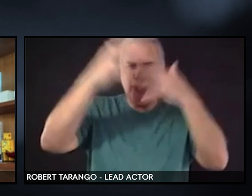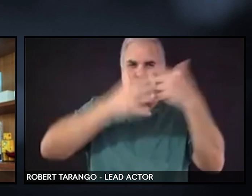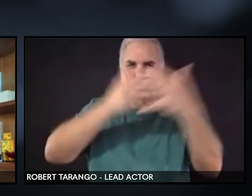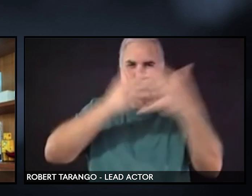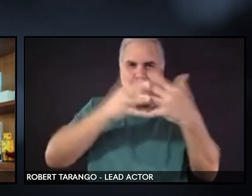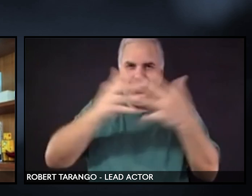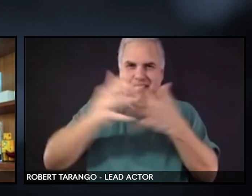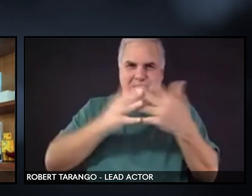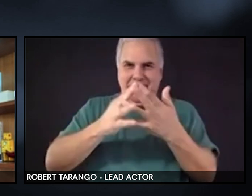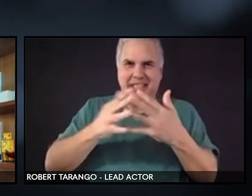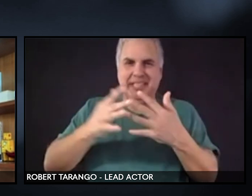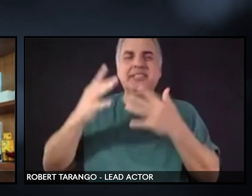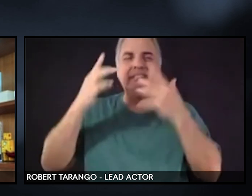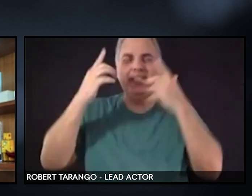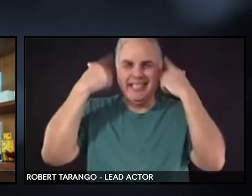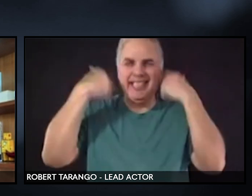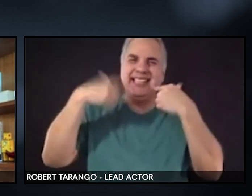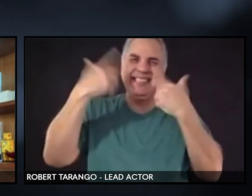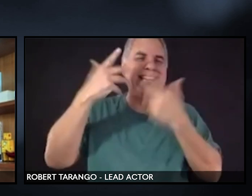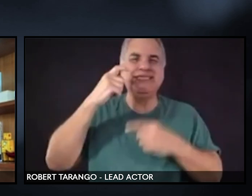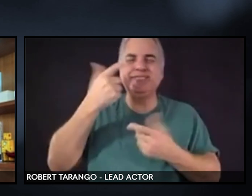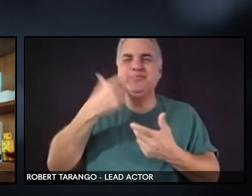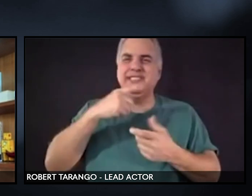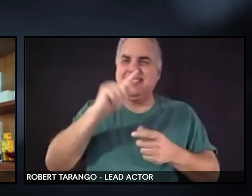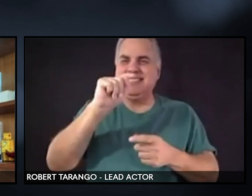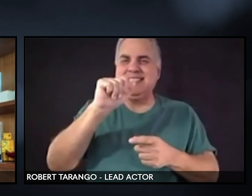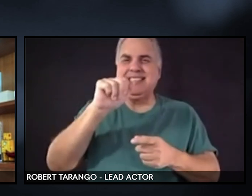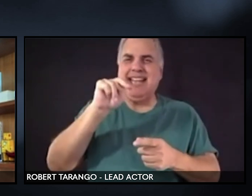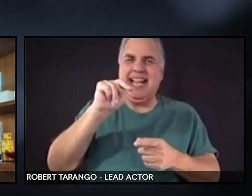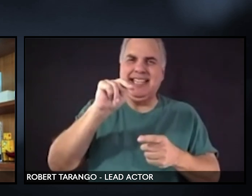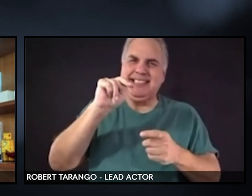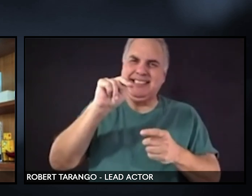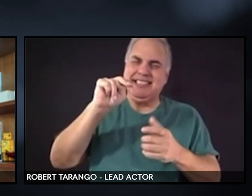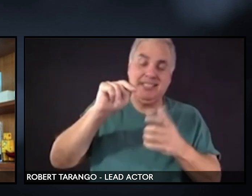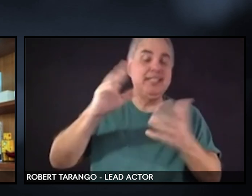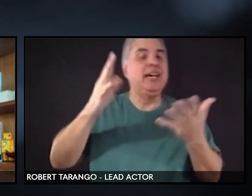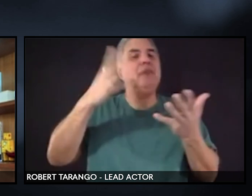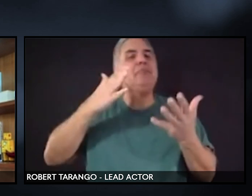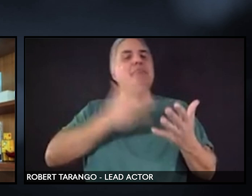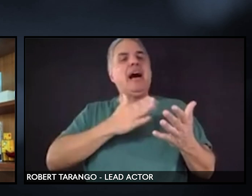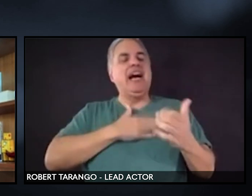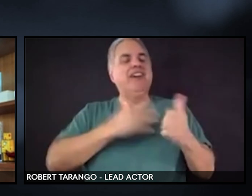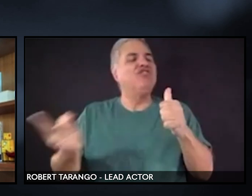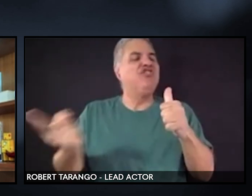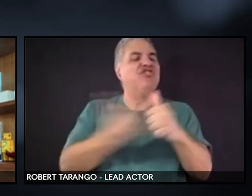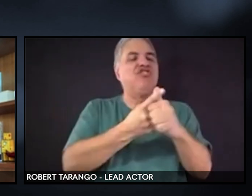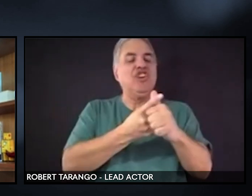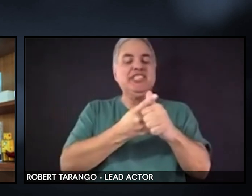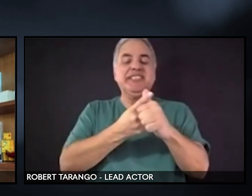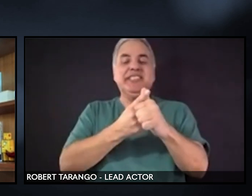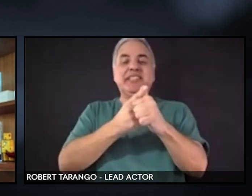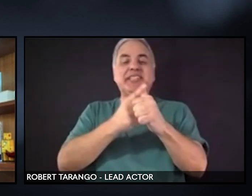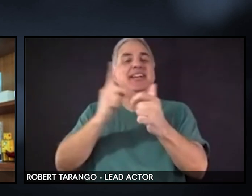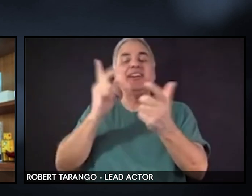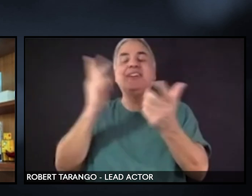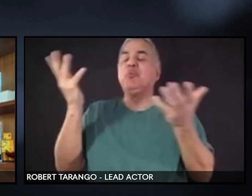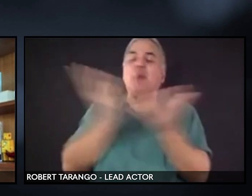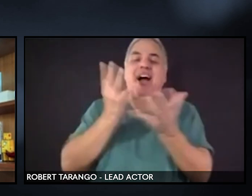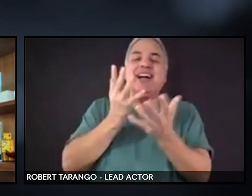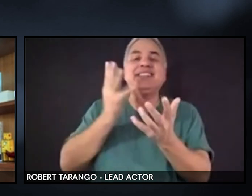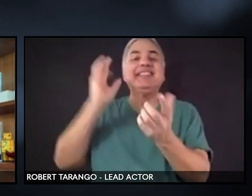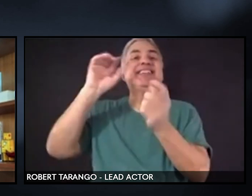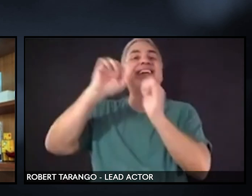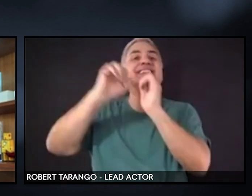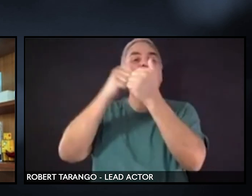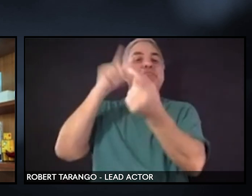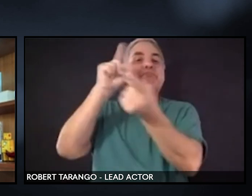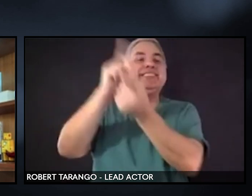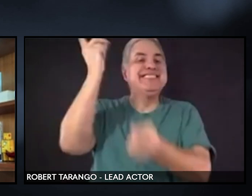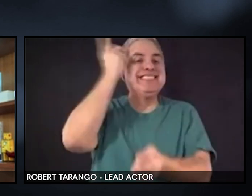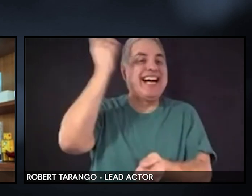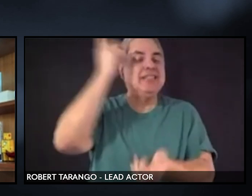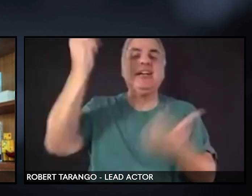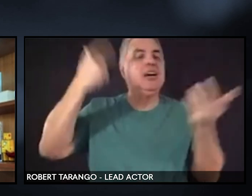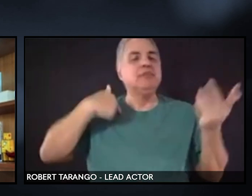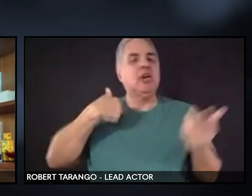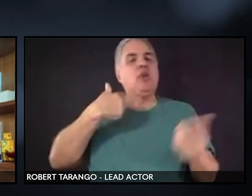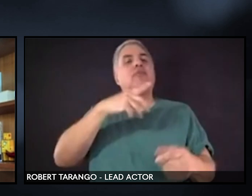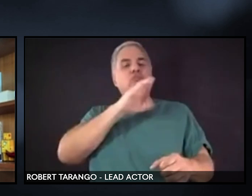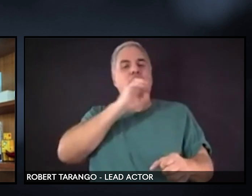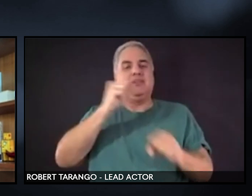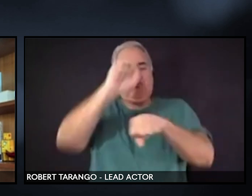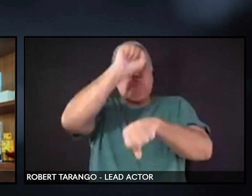year old man with salt and pepper hair, and I am tan skinned. So how I first met